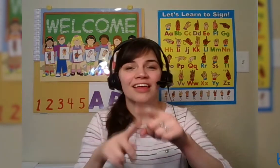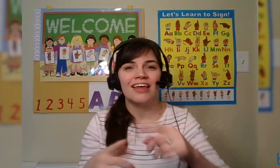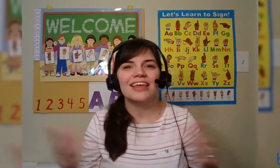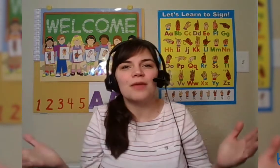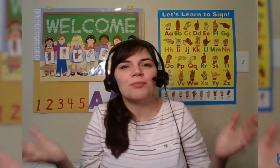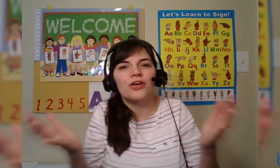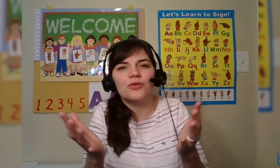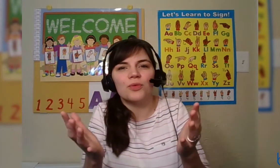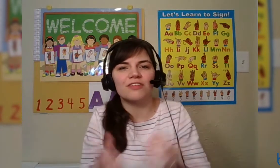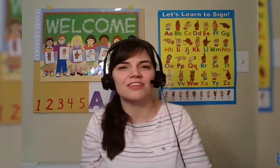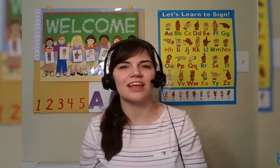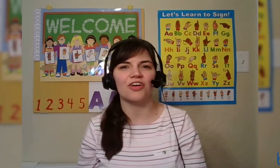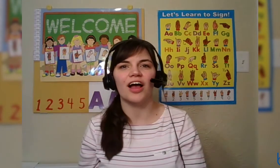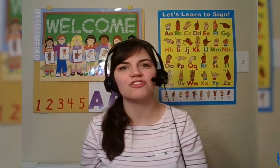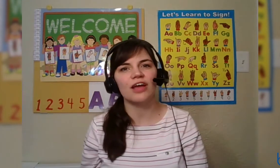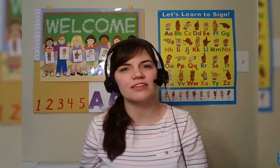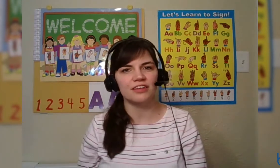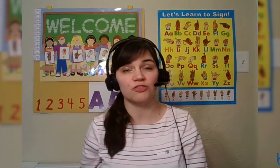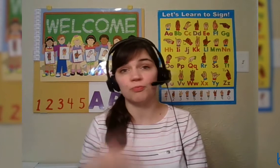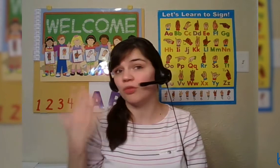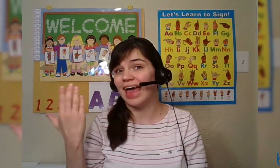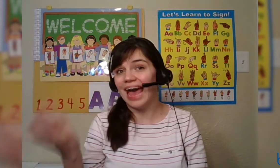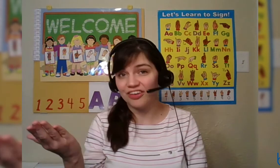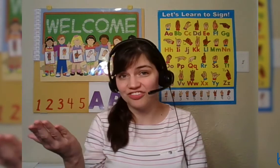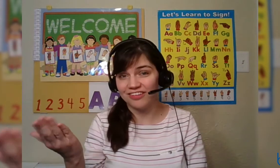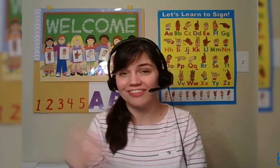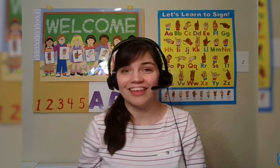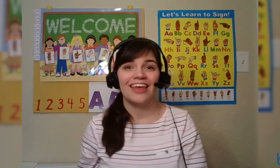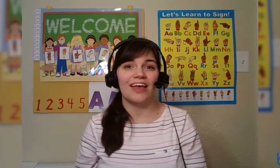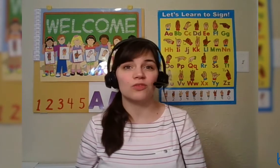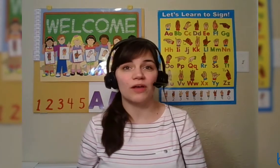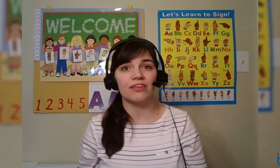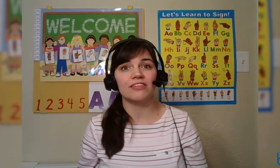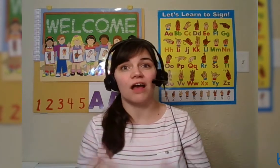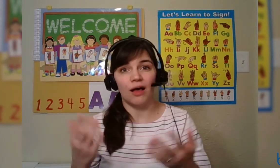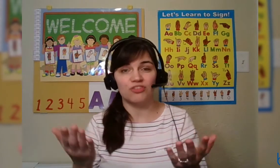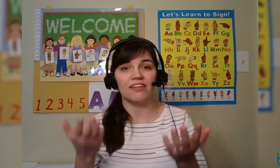Kay? Put your words together. I've tried to teach both actions as well as objects